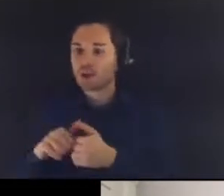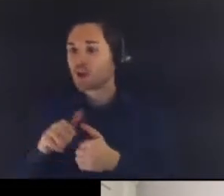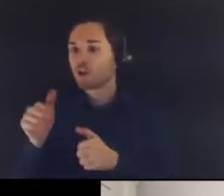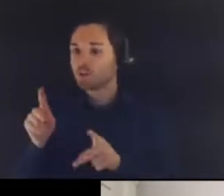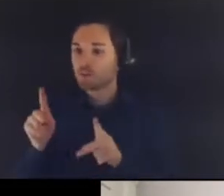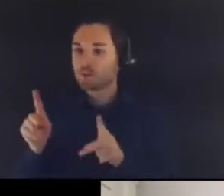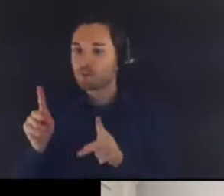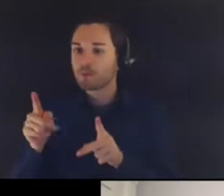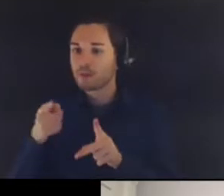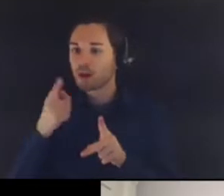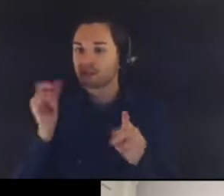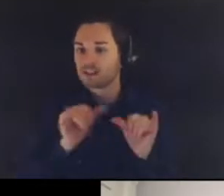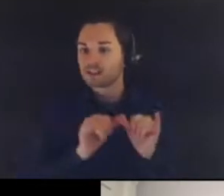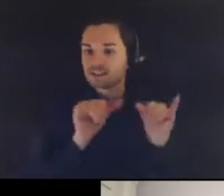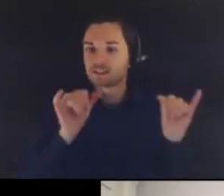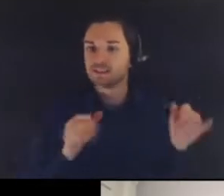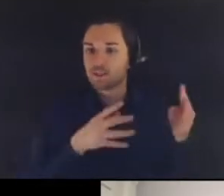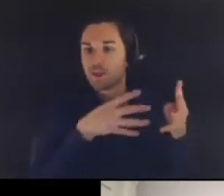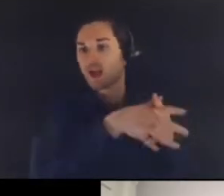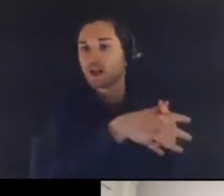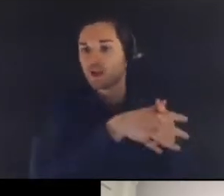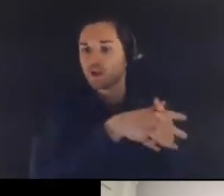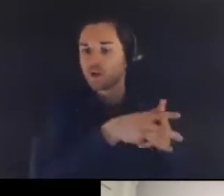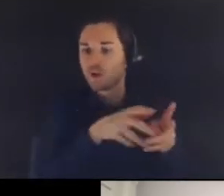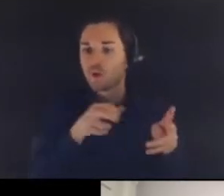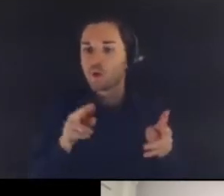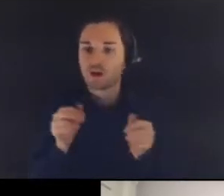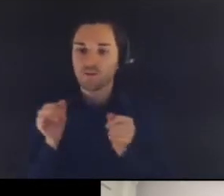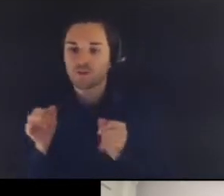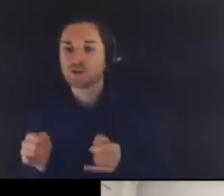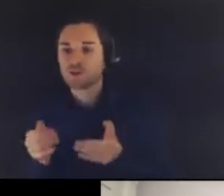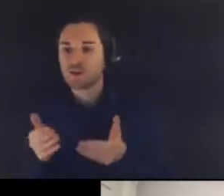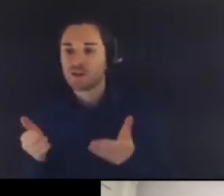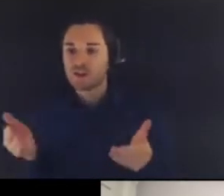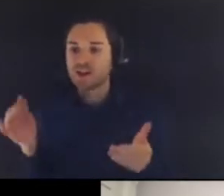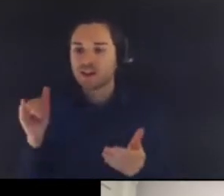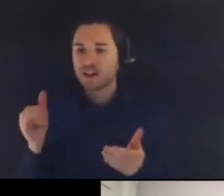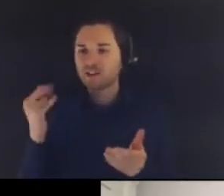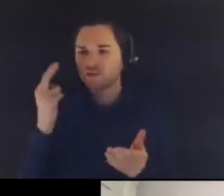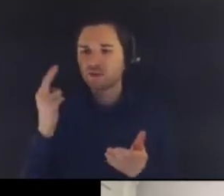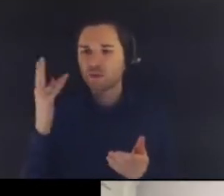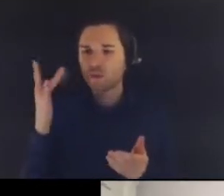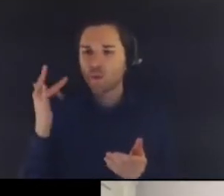an individual thing. So, I think that is the reason why I decided to be public about my